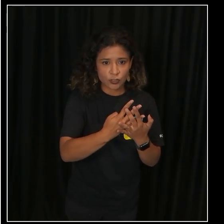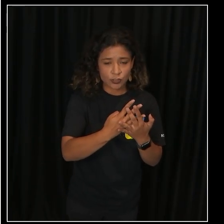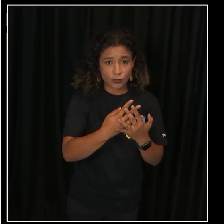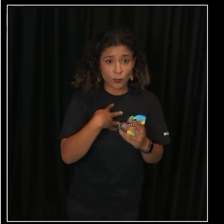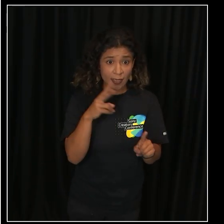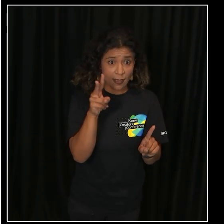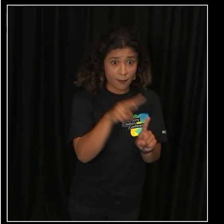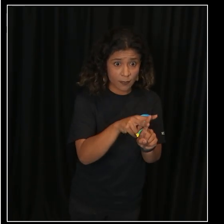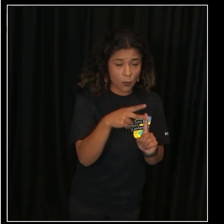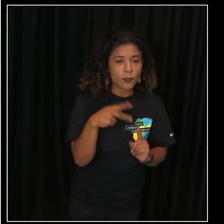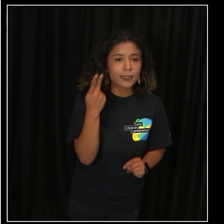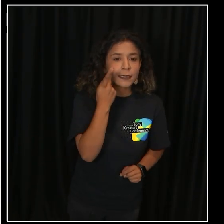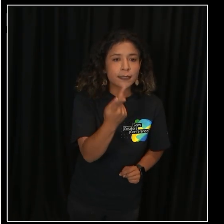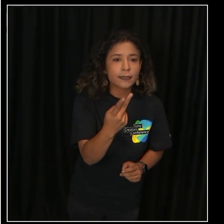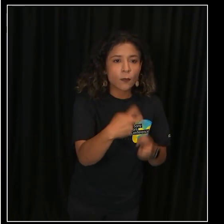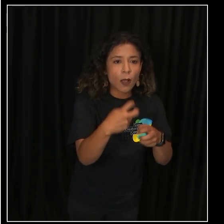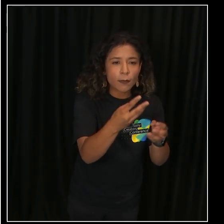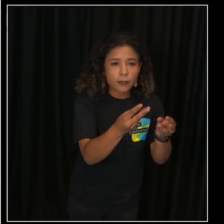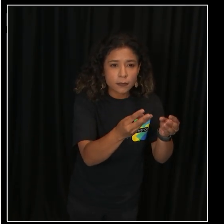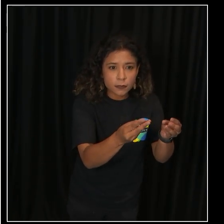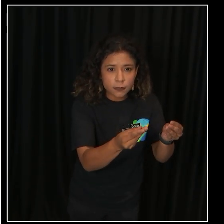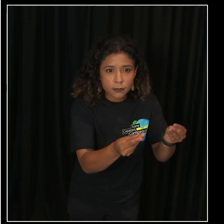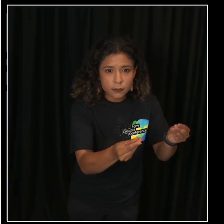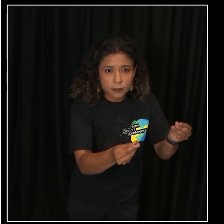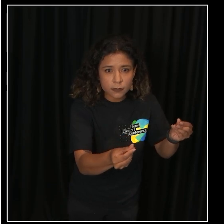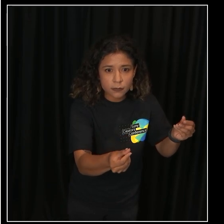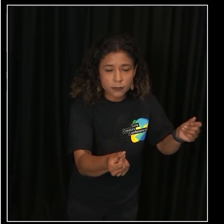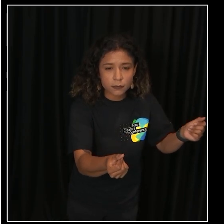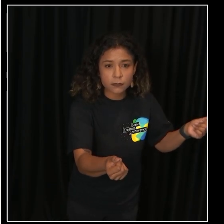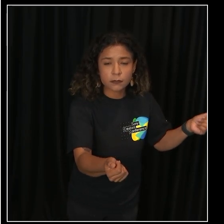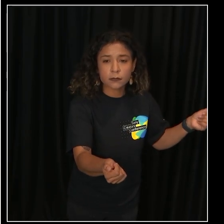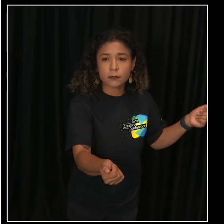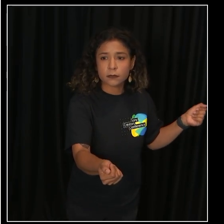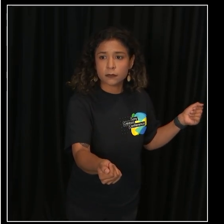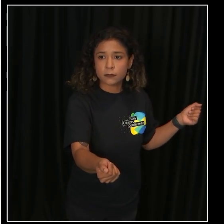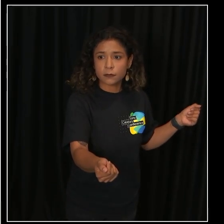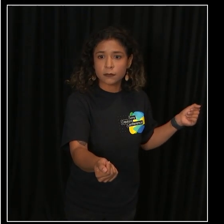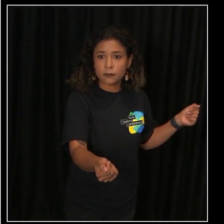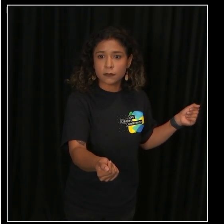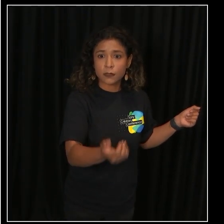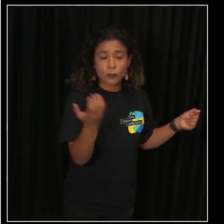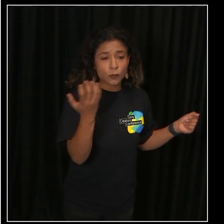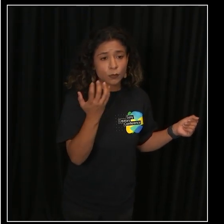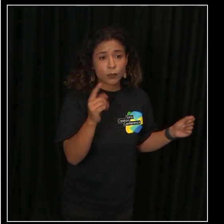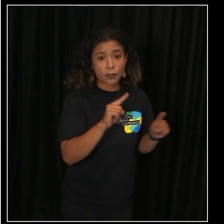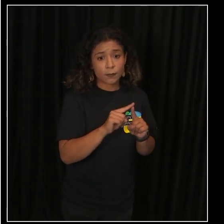So we've only added like two or three times more cost to reduce a minor artifact. But boy, trust me, that minor artifact...